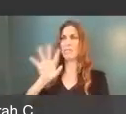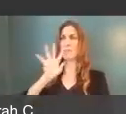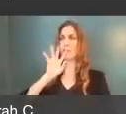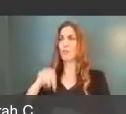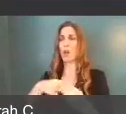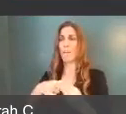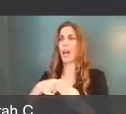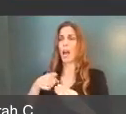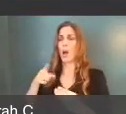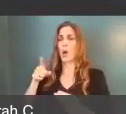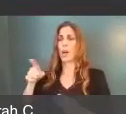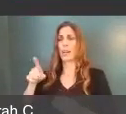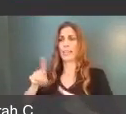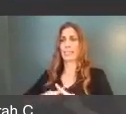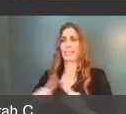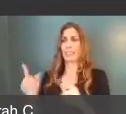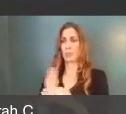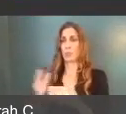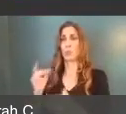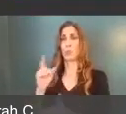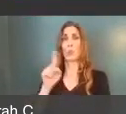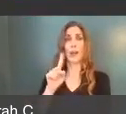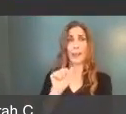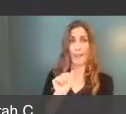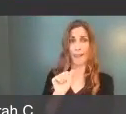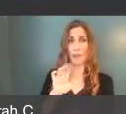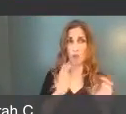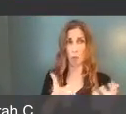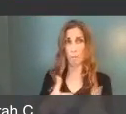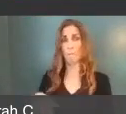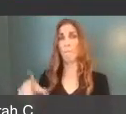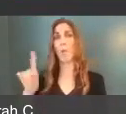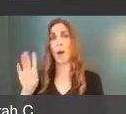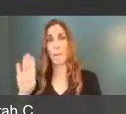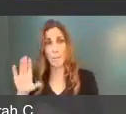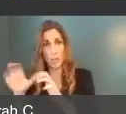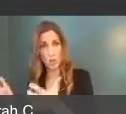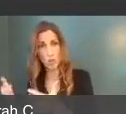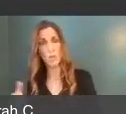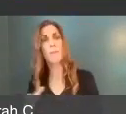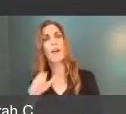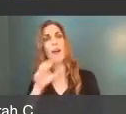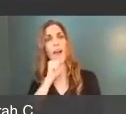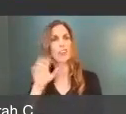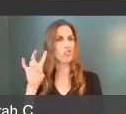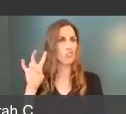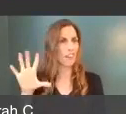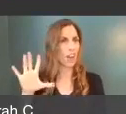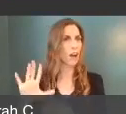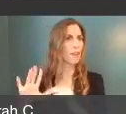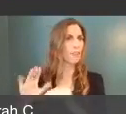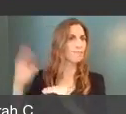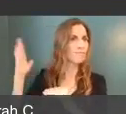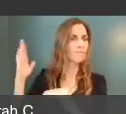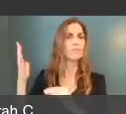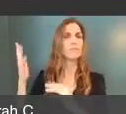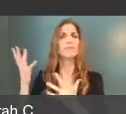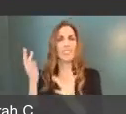difference between 1A and 1B and the cutoff of age, is that a hard cut off? If somebody is,